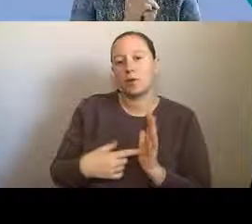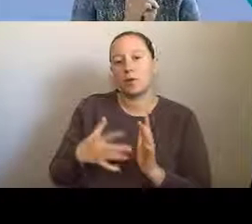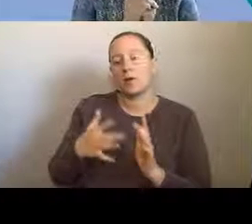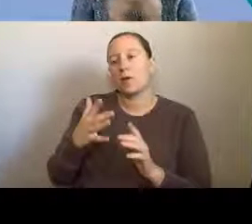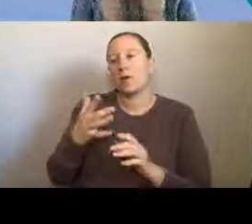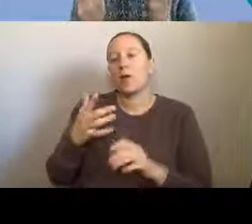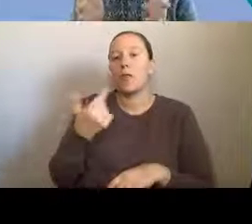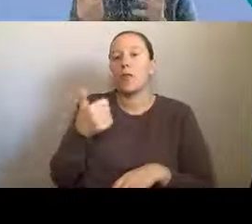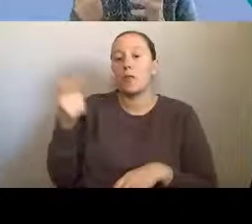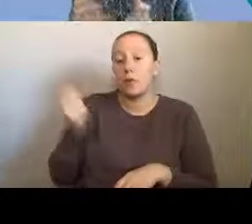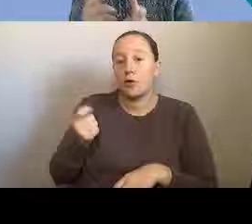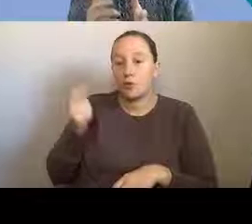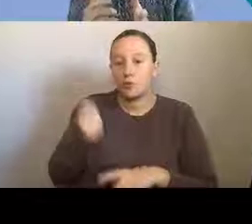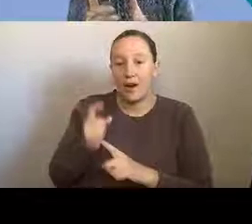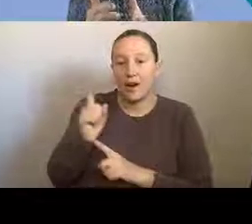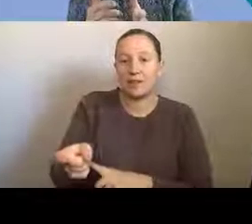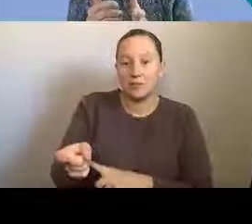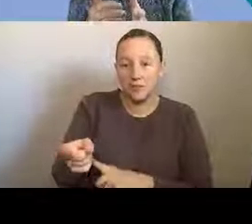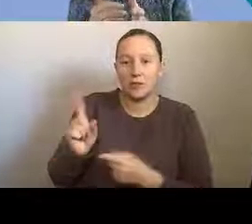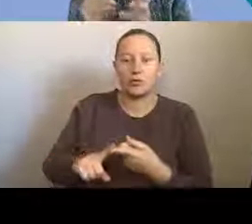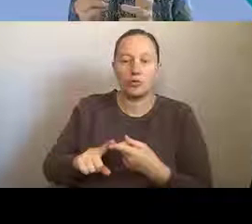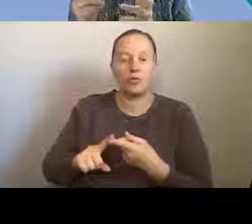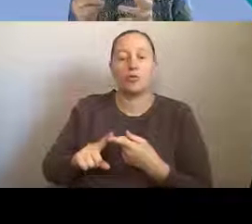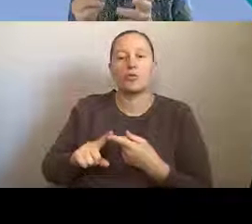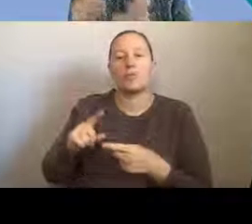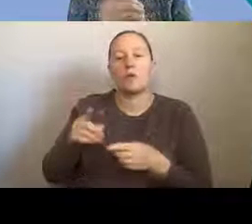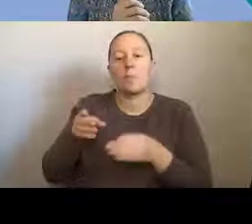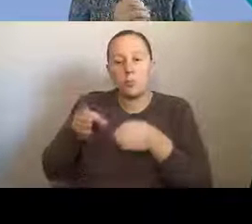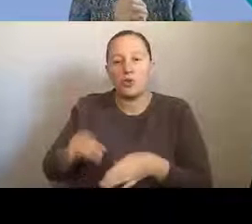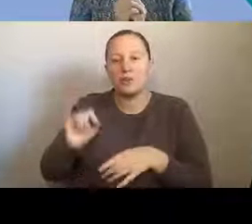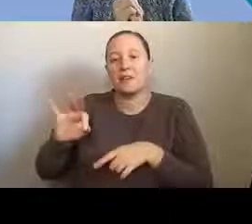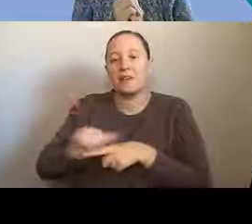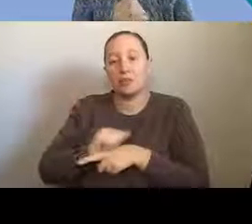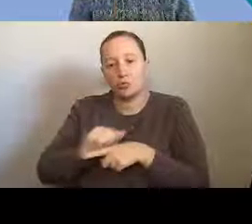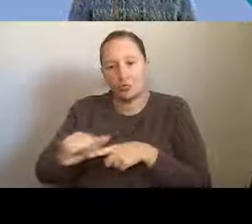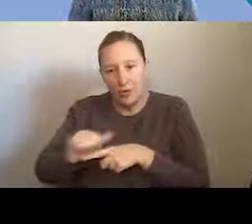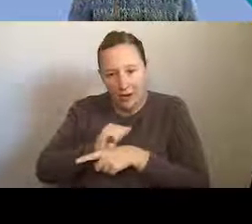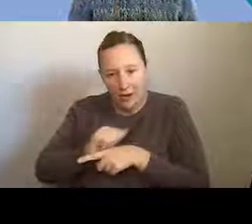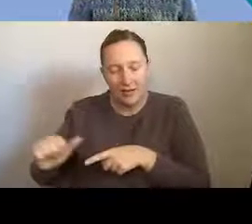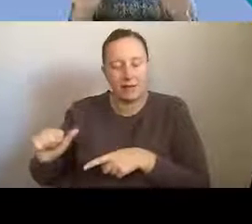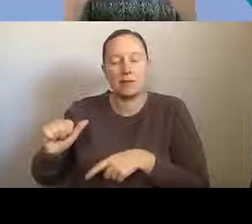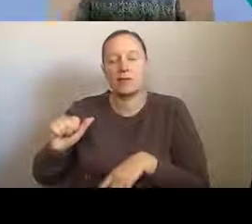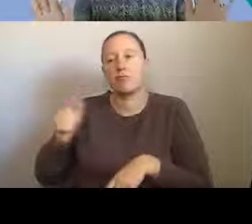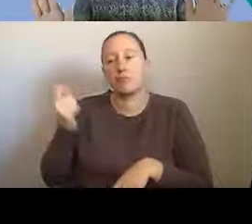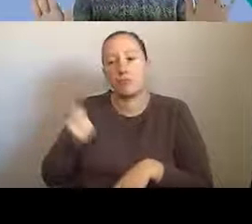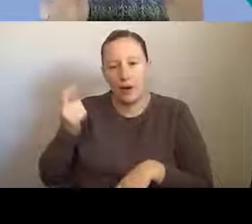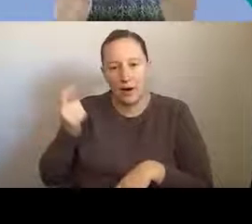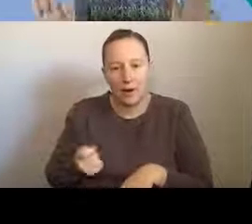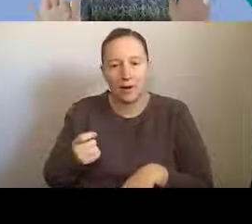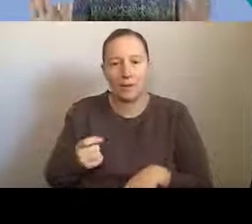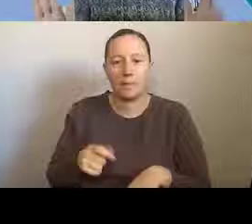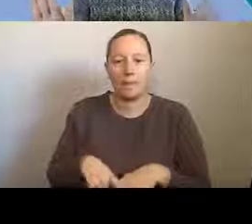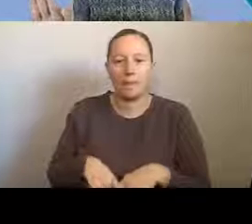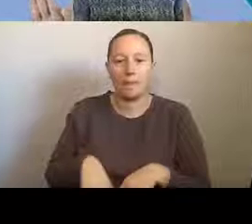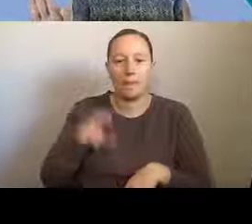let's put it this way, when it's a training grant I guess, when it's an individualized training grant. Okay, I've left the NIH for a while,